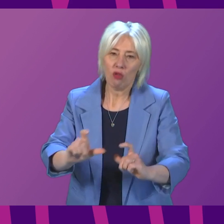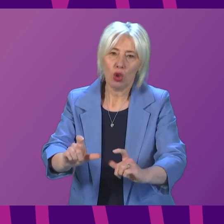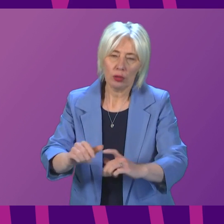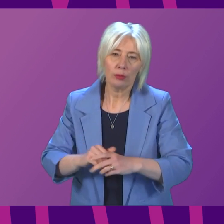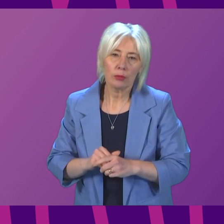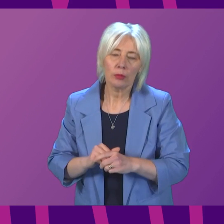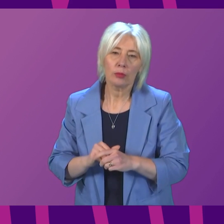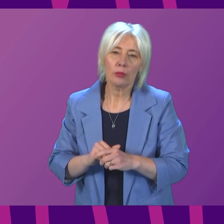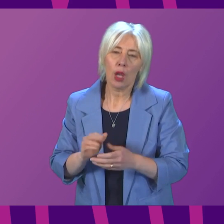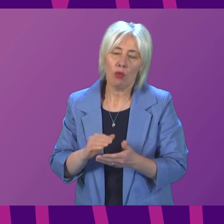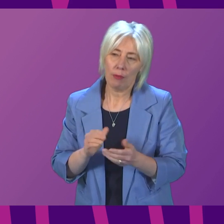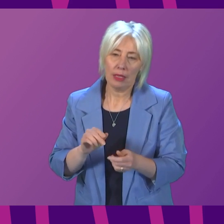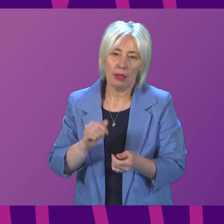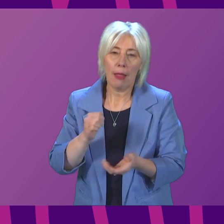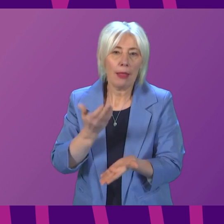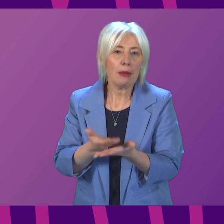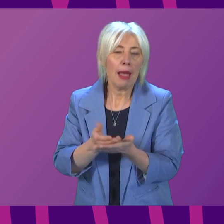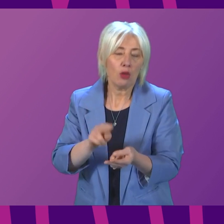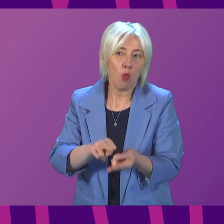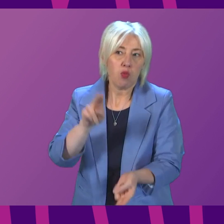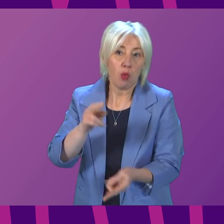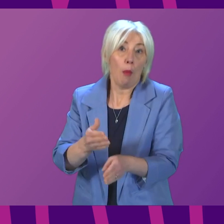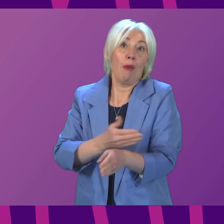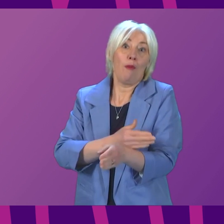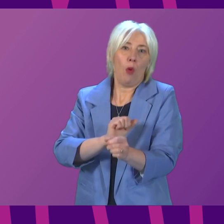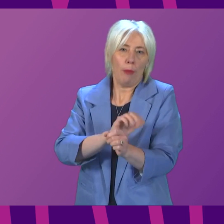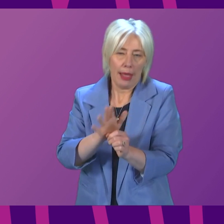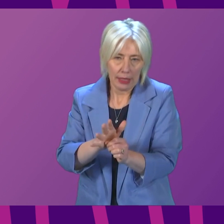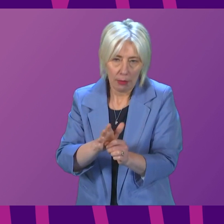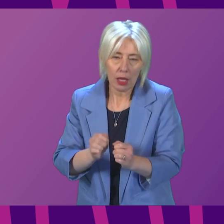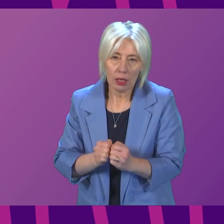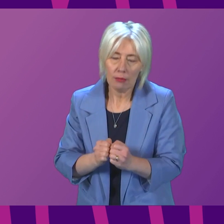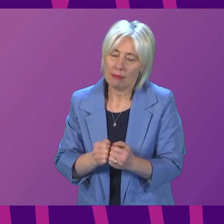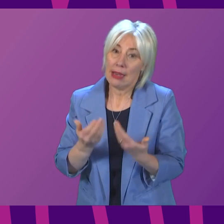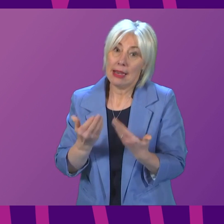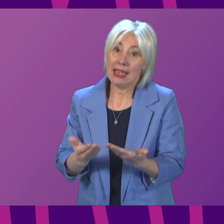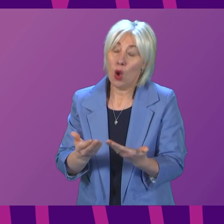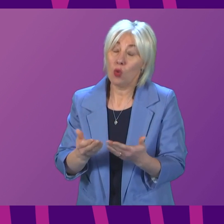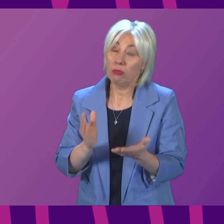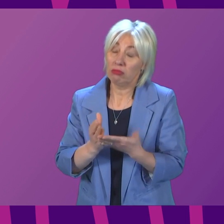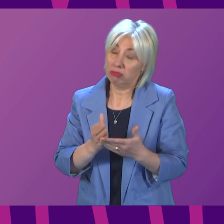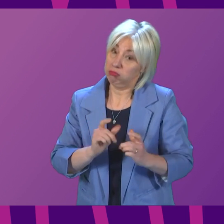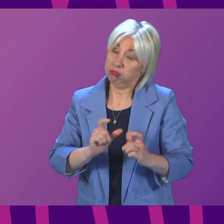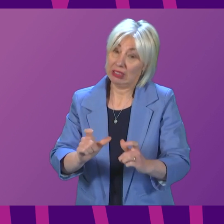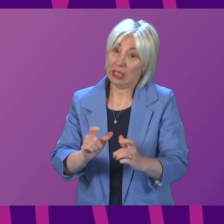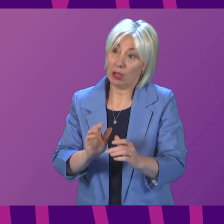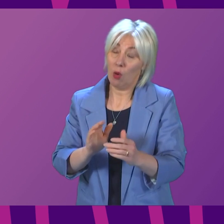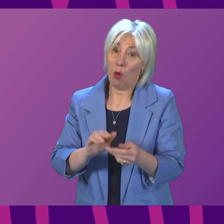Rising demand was obviously putting pressure on services before the pandemic, and that is even more the case now. We are increasing investment.